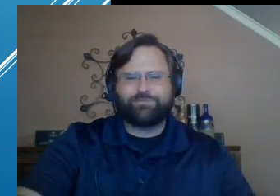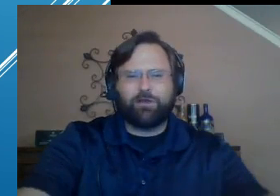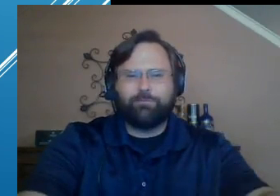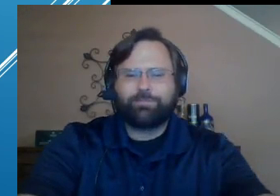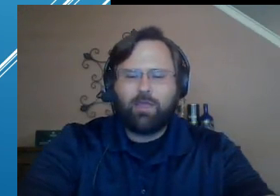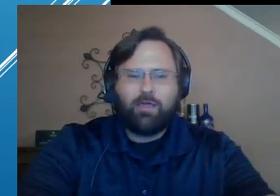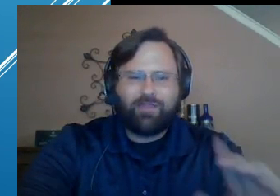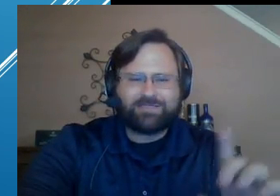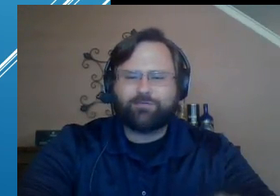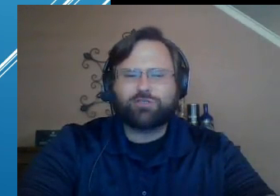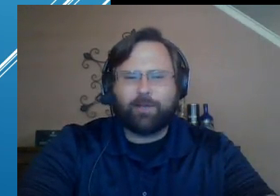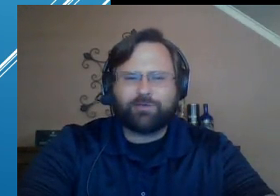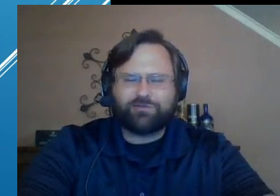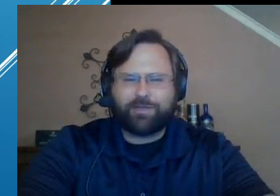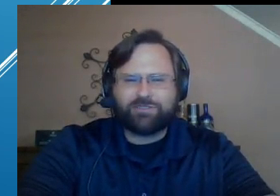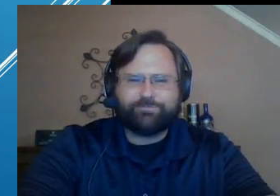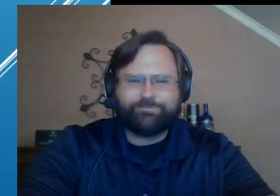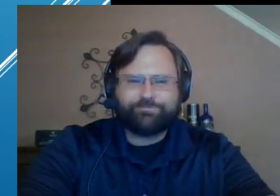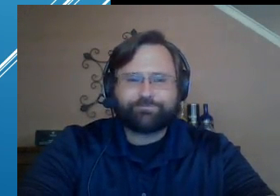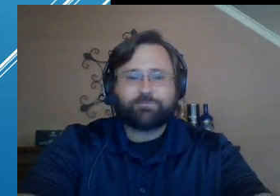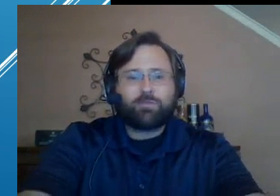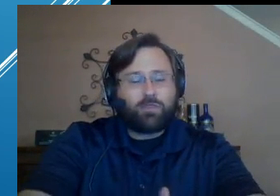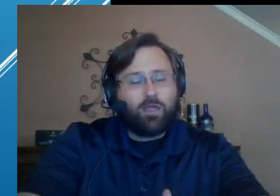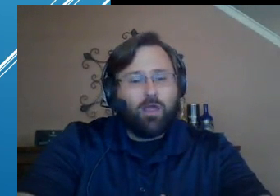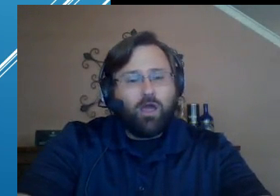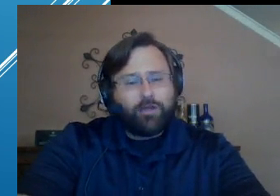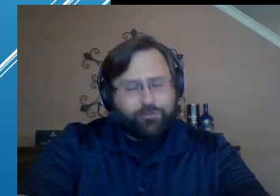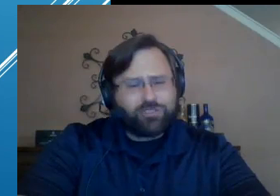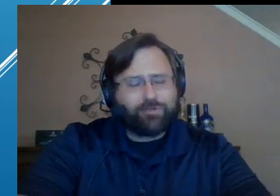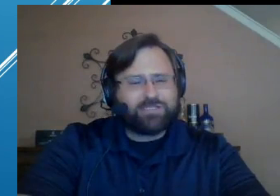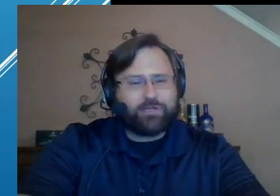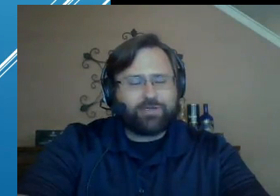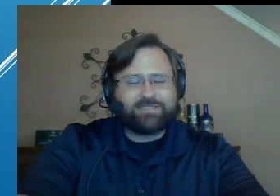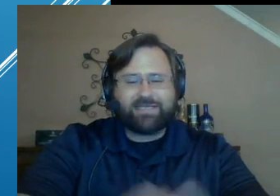so that's the first, transformation another transformation that you can see